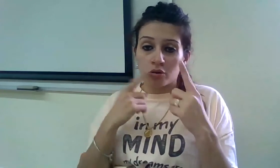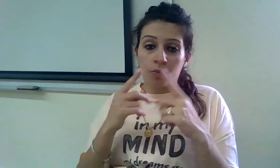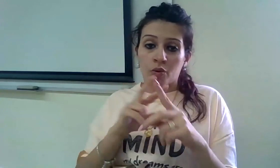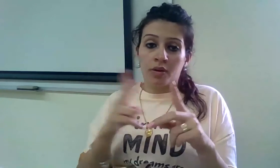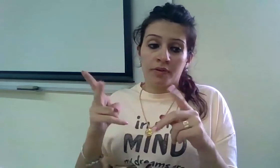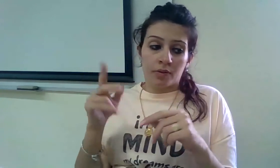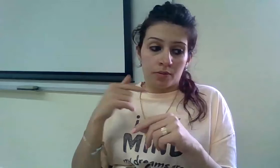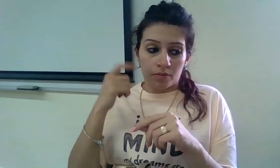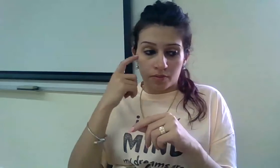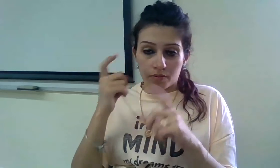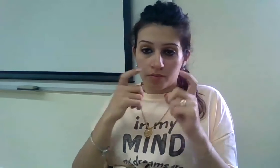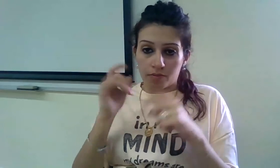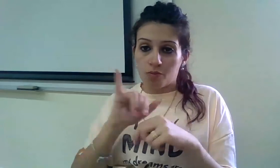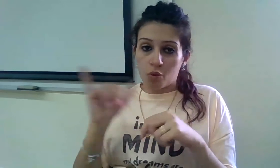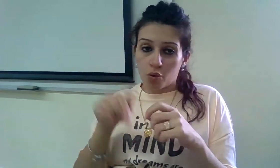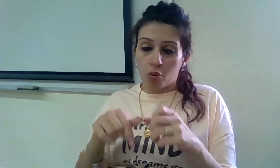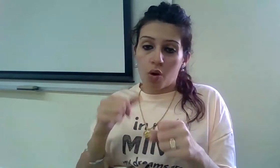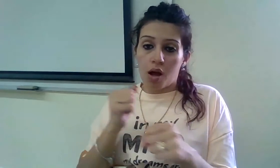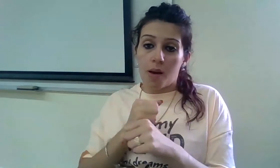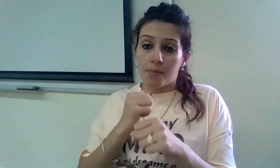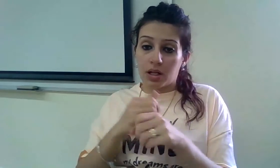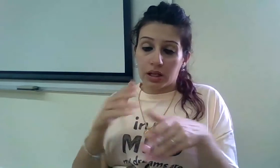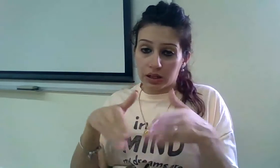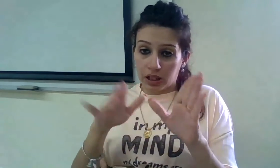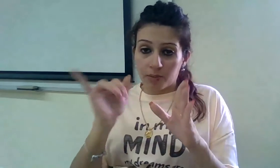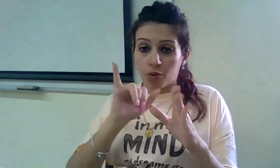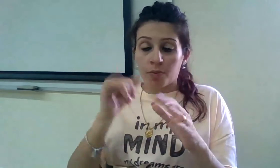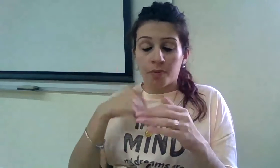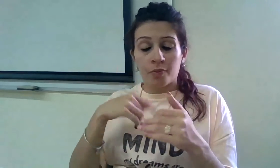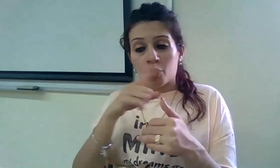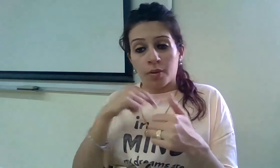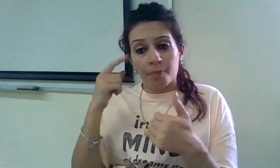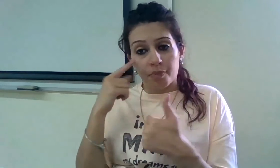What I said in my presentation that one of the outcomes of my own research was